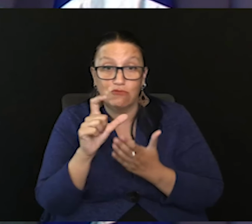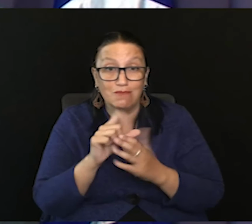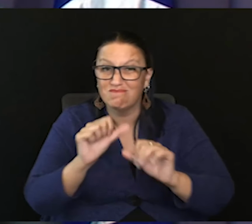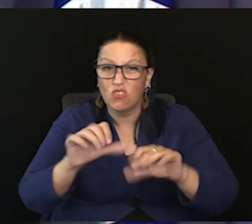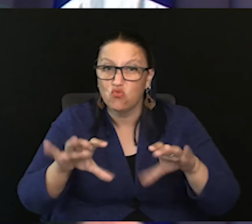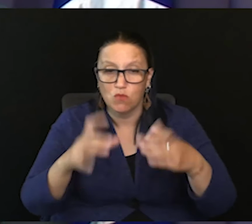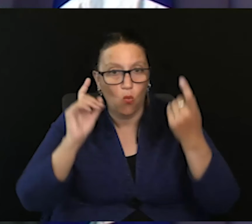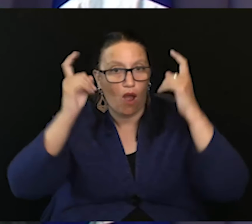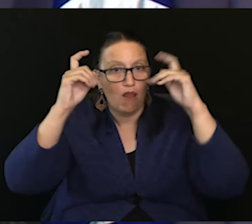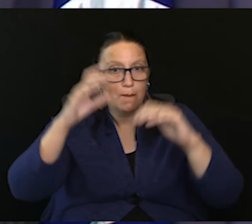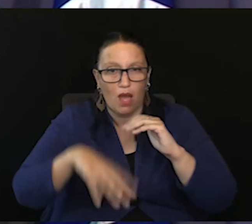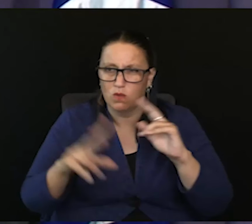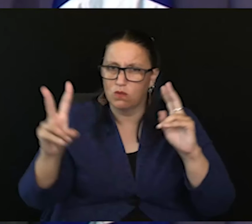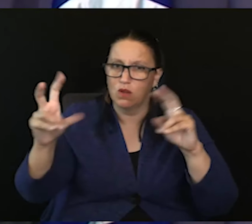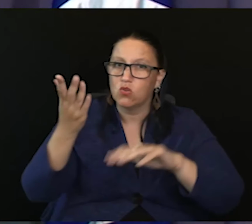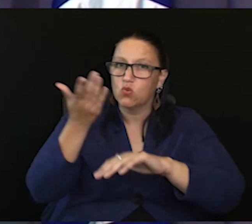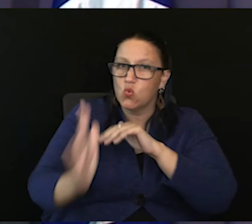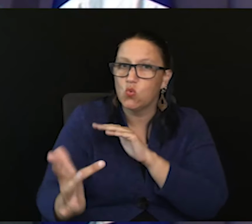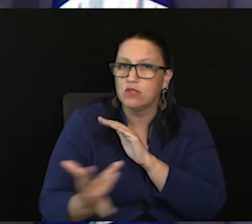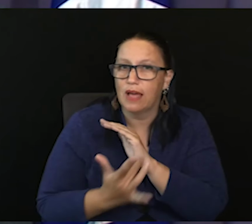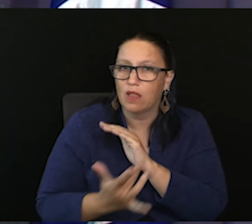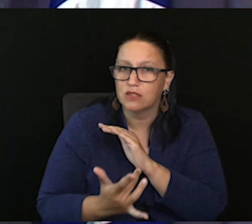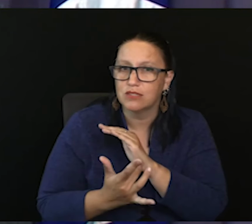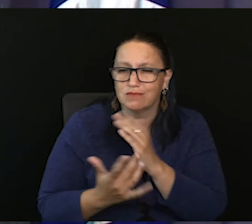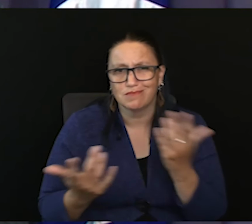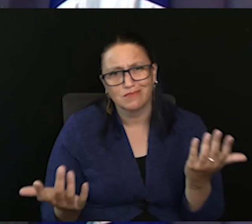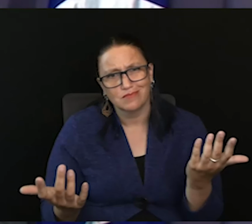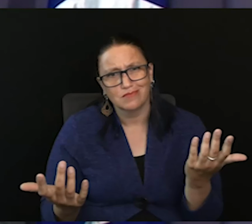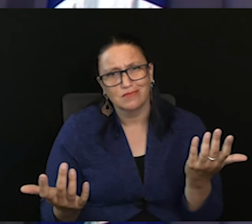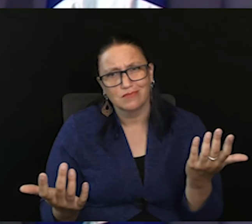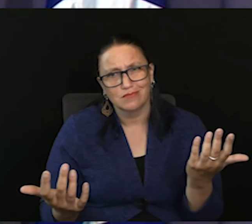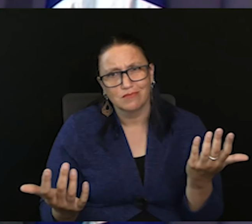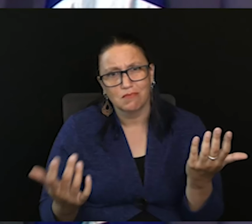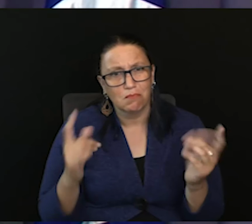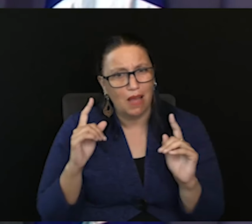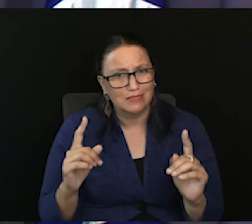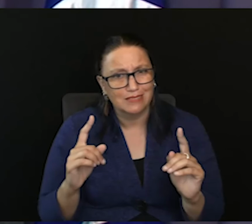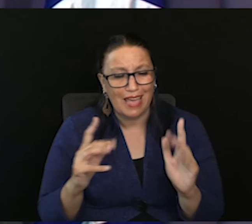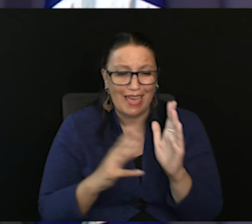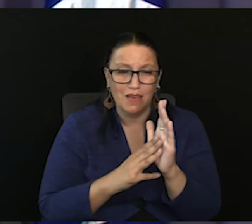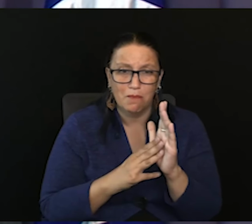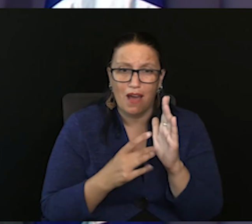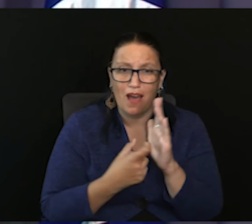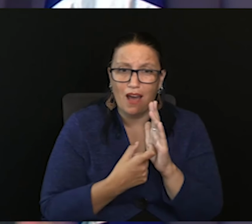for whatever reason, been worried about new technology, even though the foundational technology for messenger